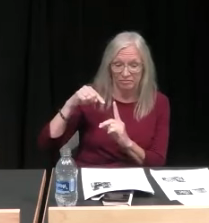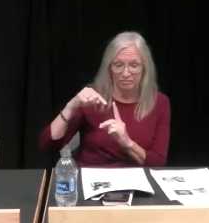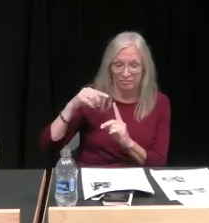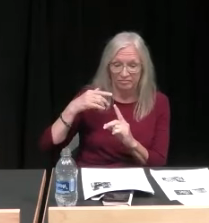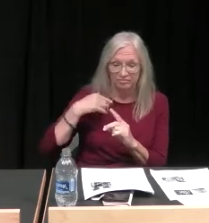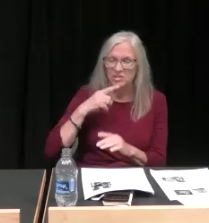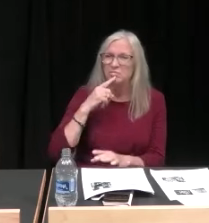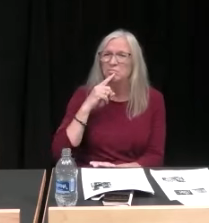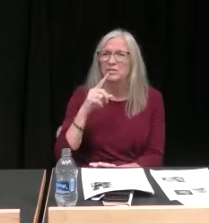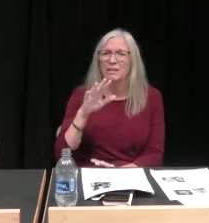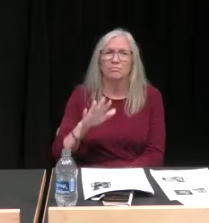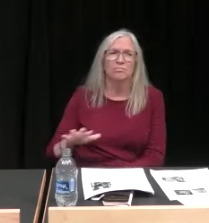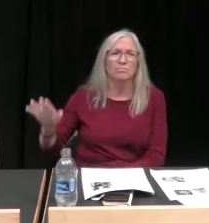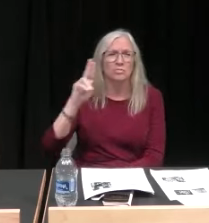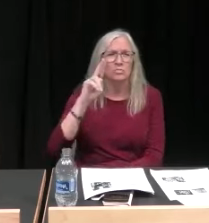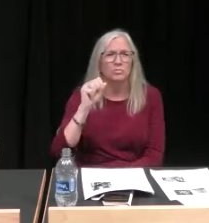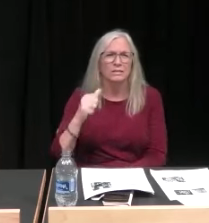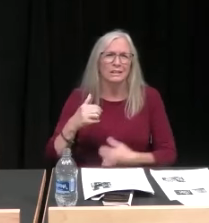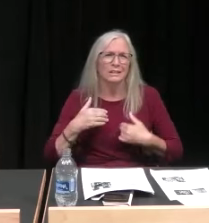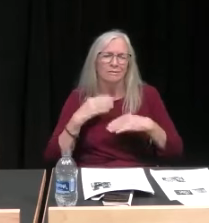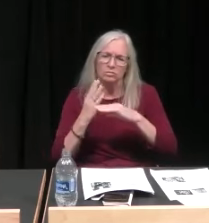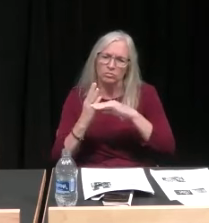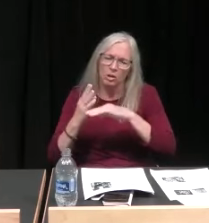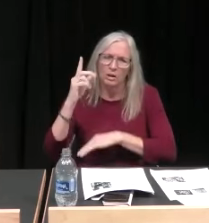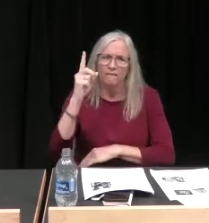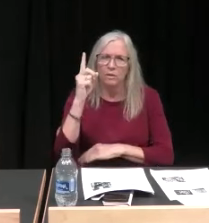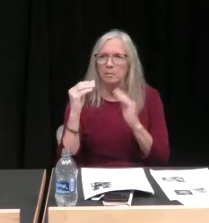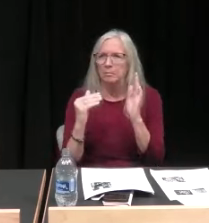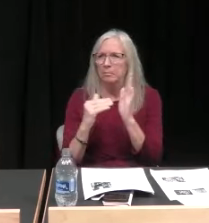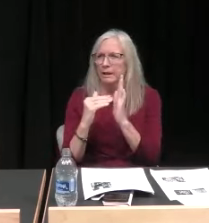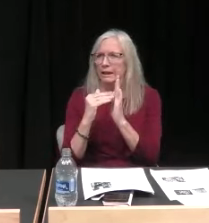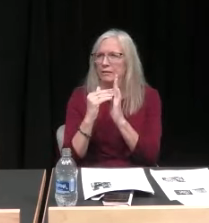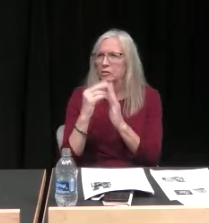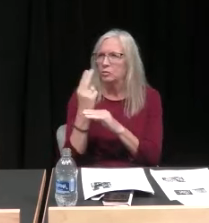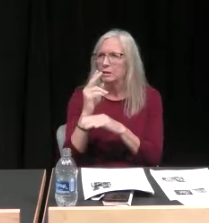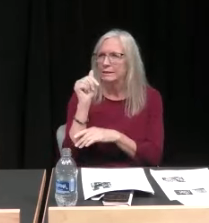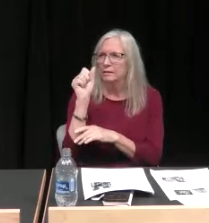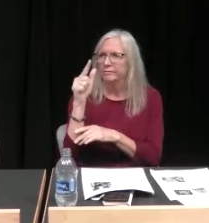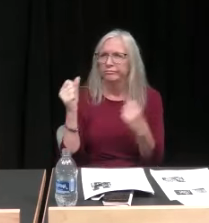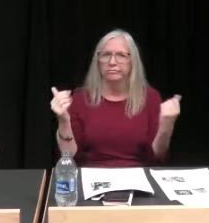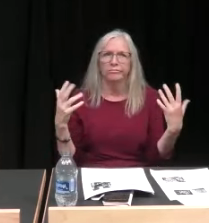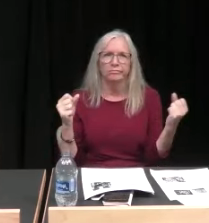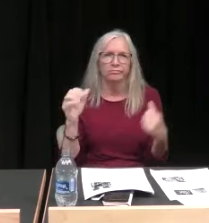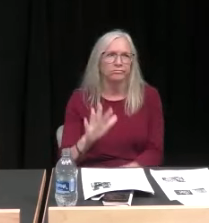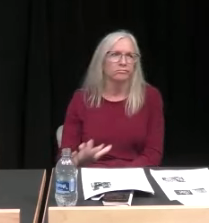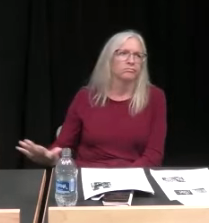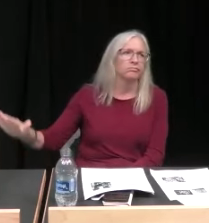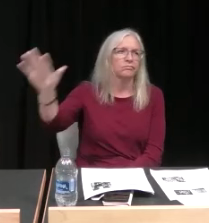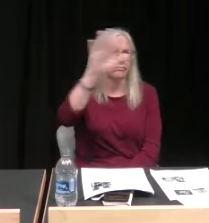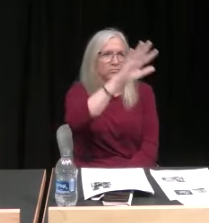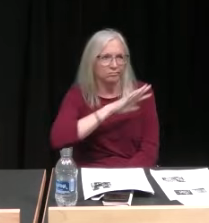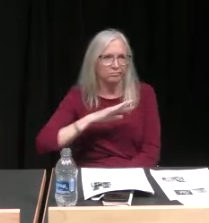so to give you a little bit more information about Deaf culture we have over a million users of sign